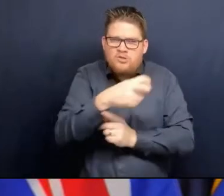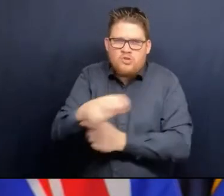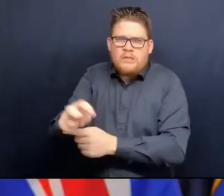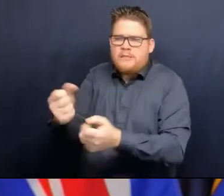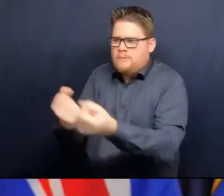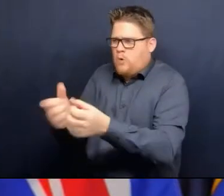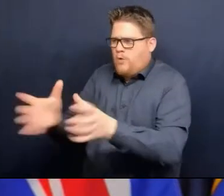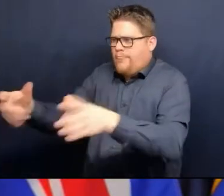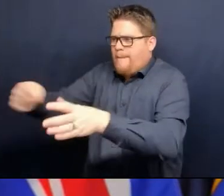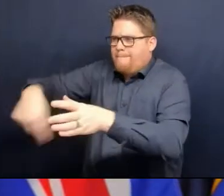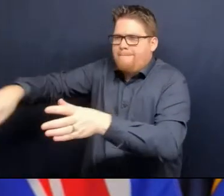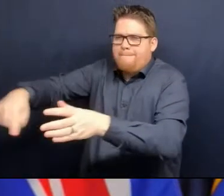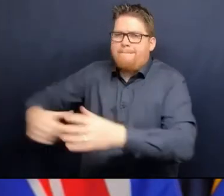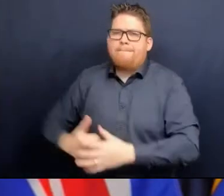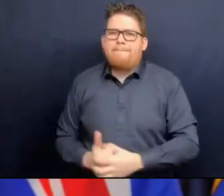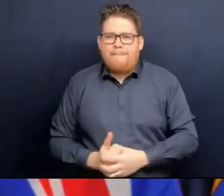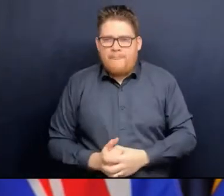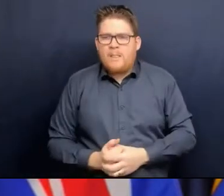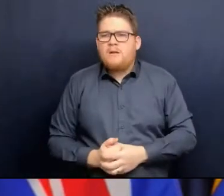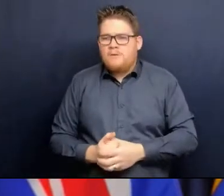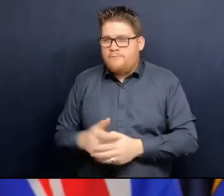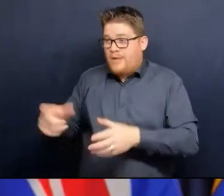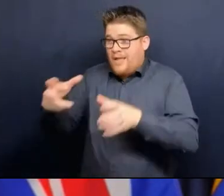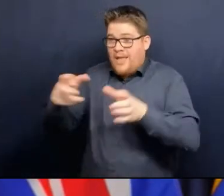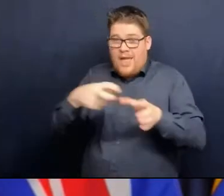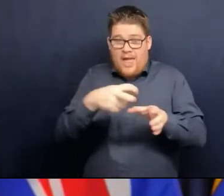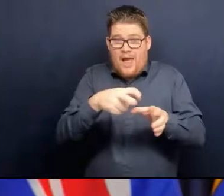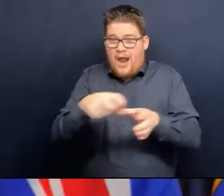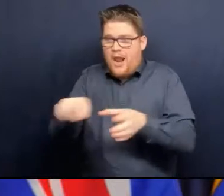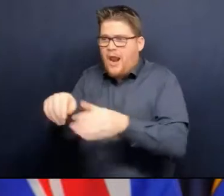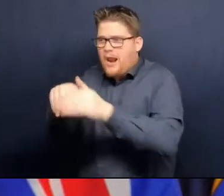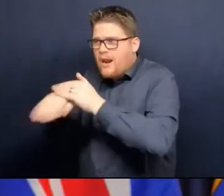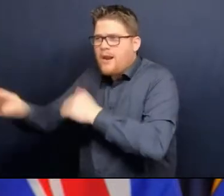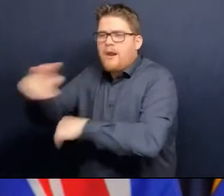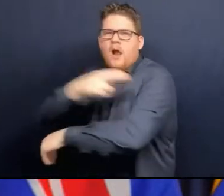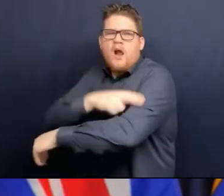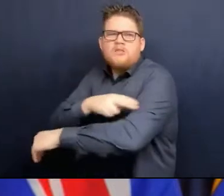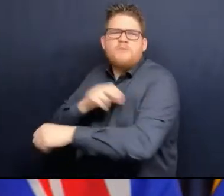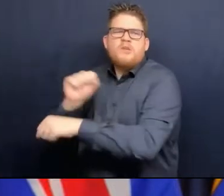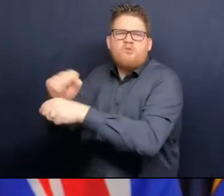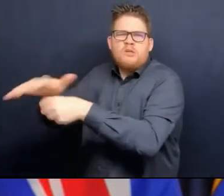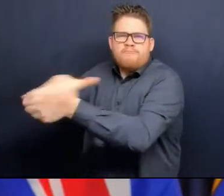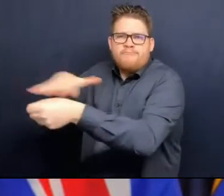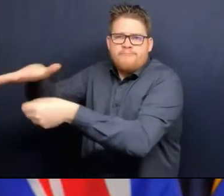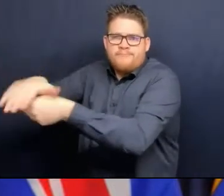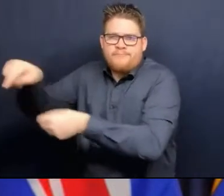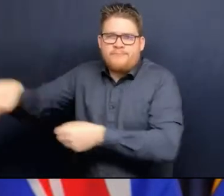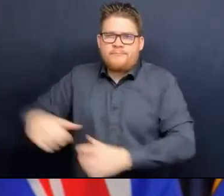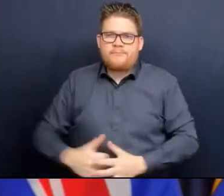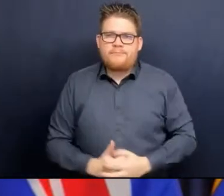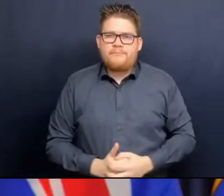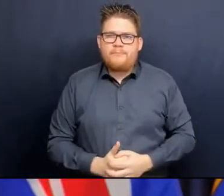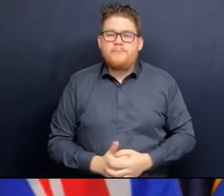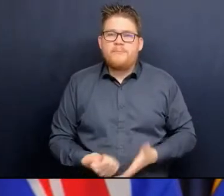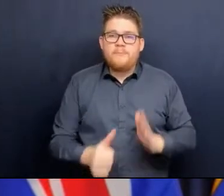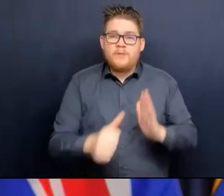significant. Just want to also remind people that there's the all of the effort. That's part